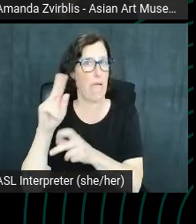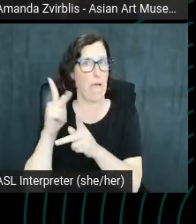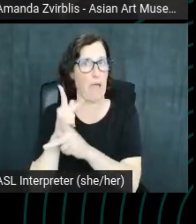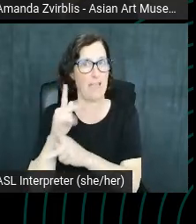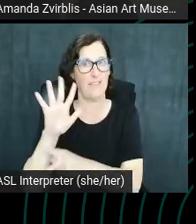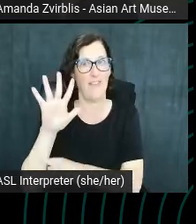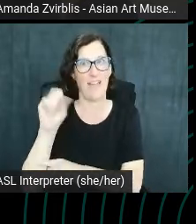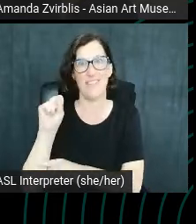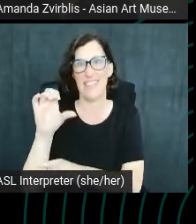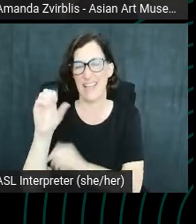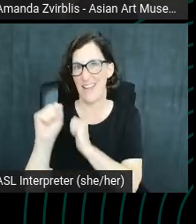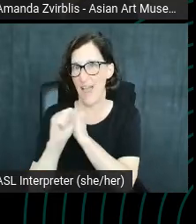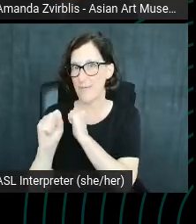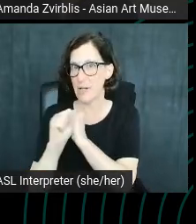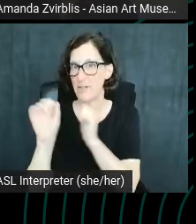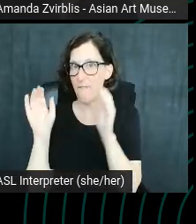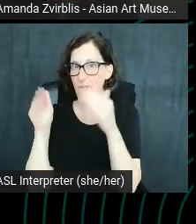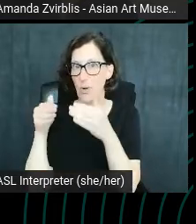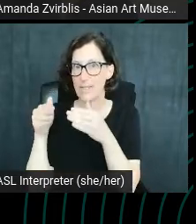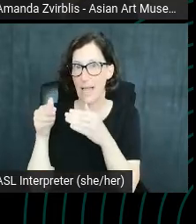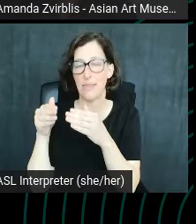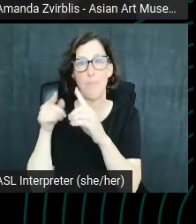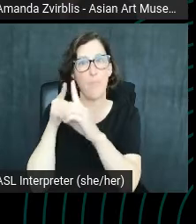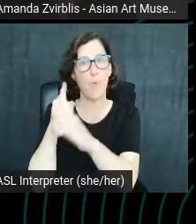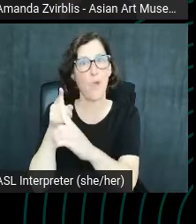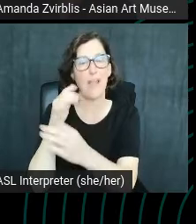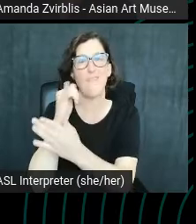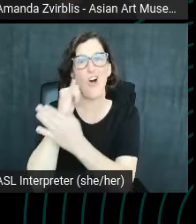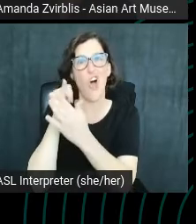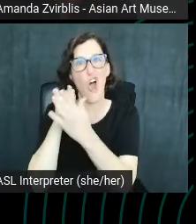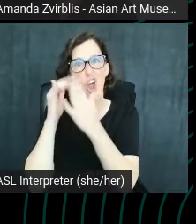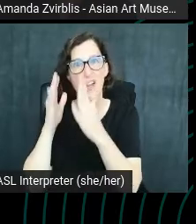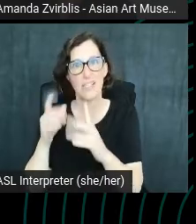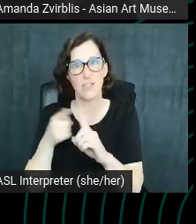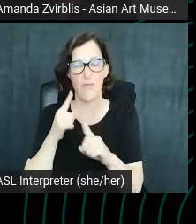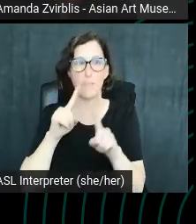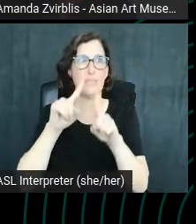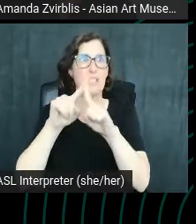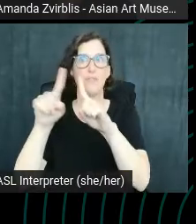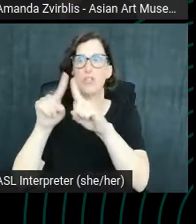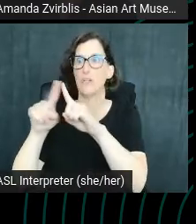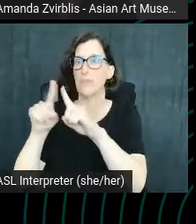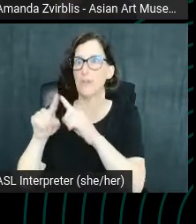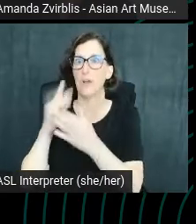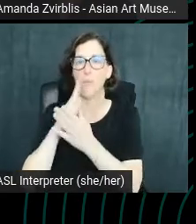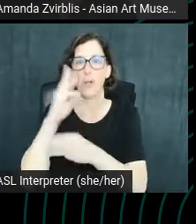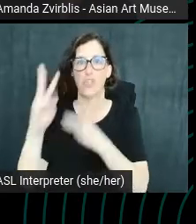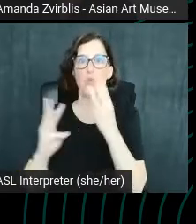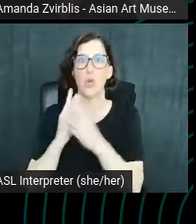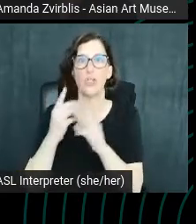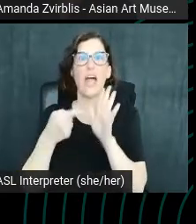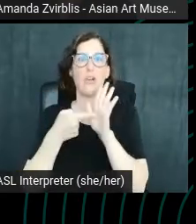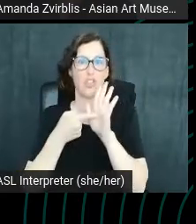focusing on the messaging point of artists from across the globe, and I'll show you that ad right now.